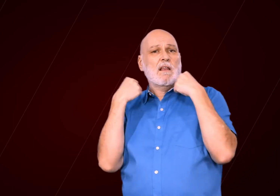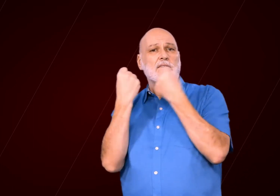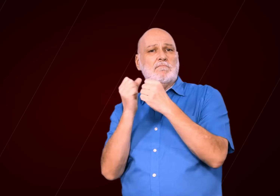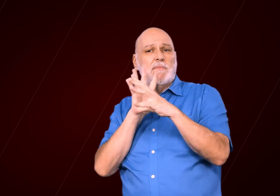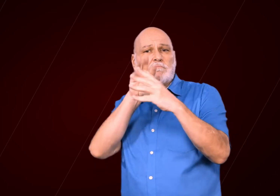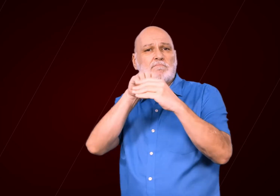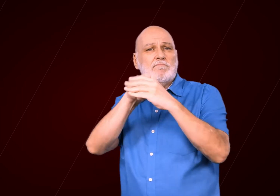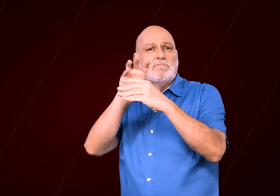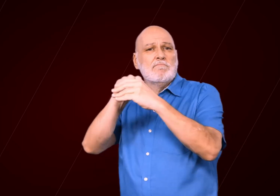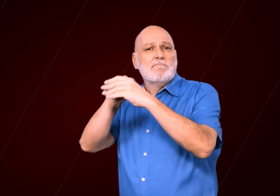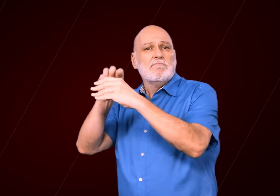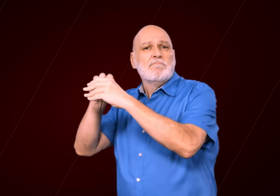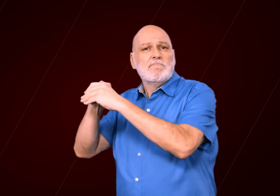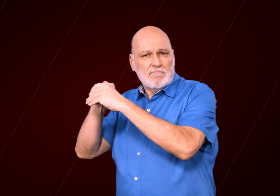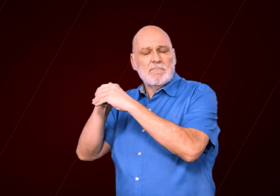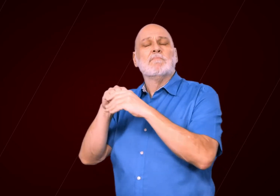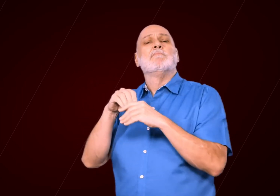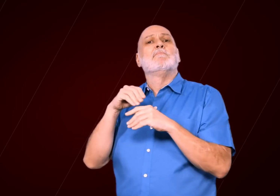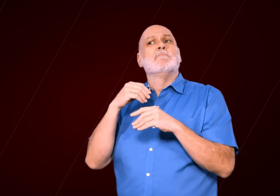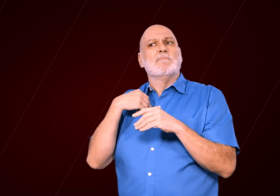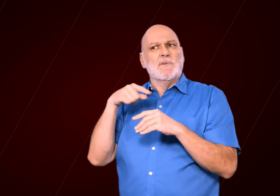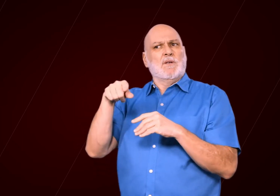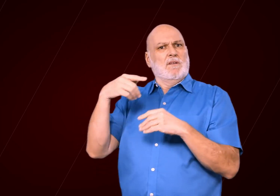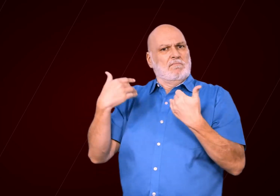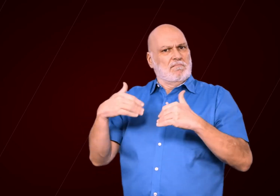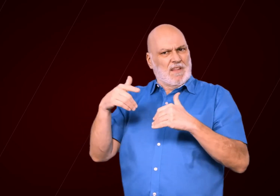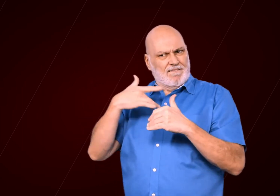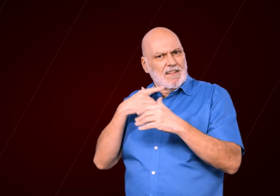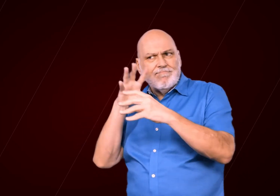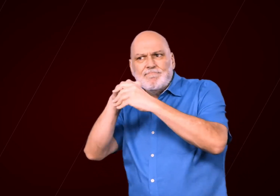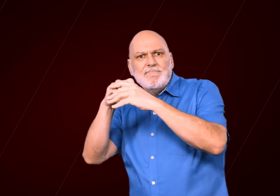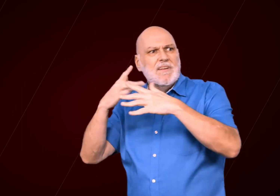rights and social activism.